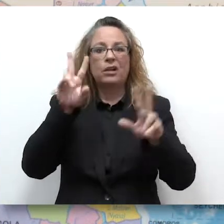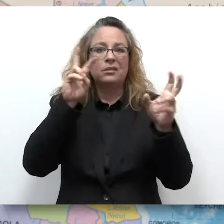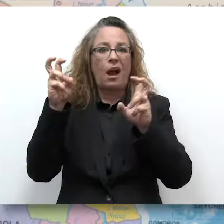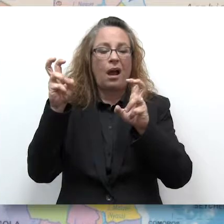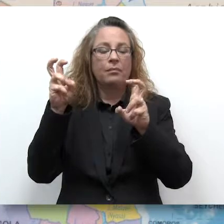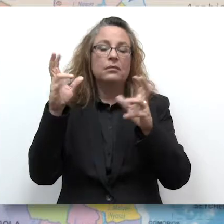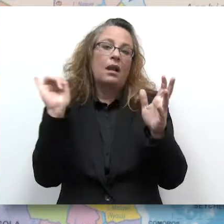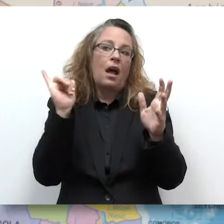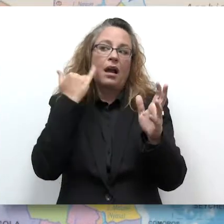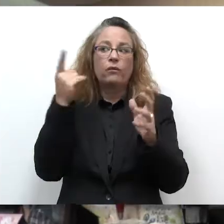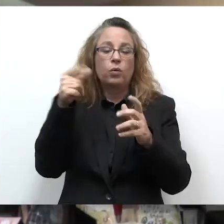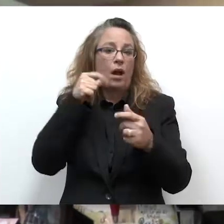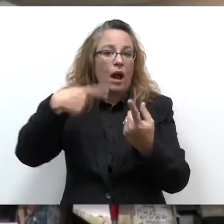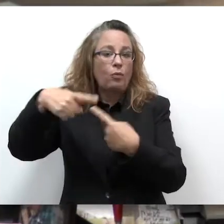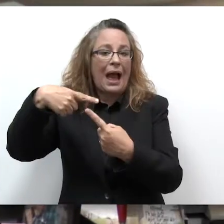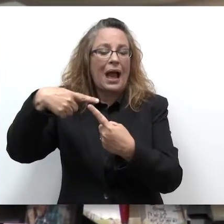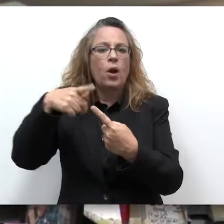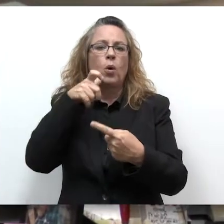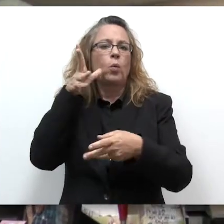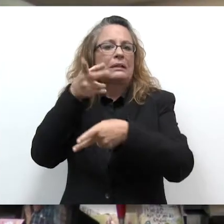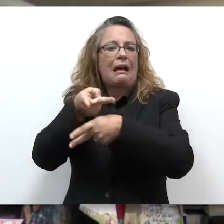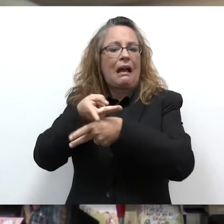like what happens when you're not around? Who's going to take care of this person?